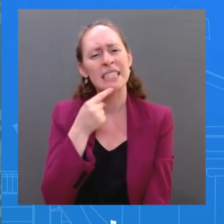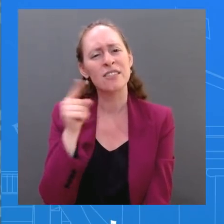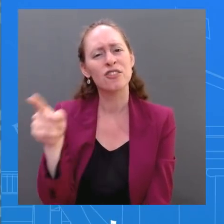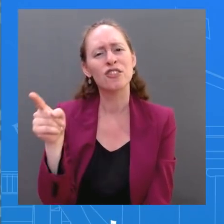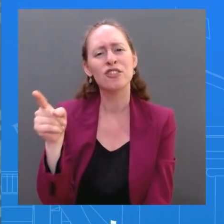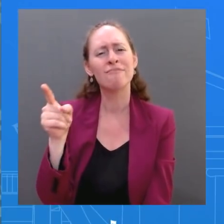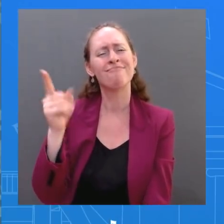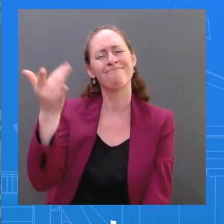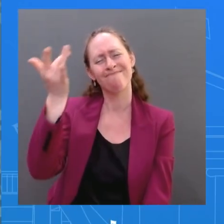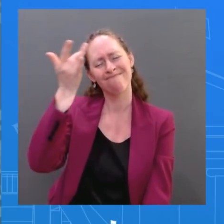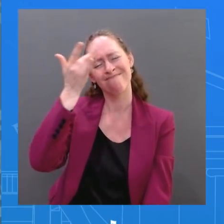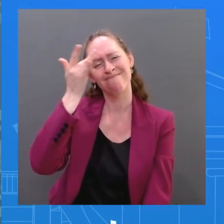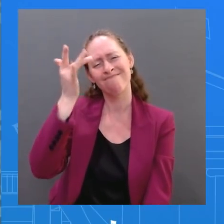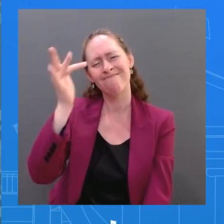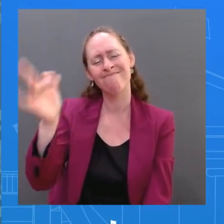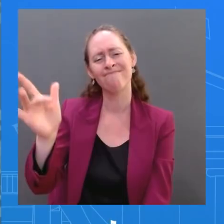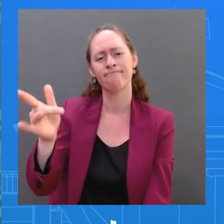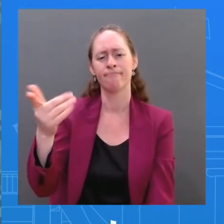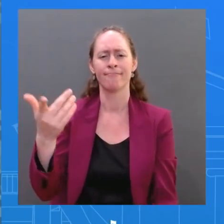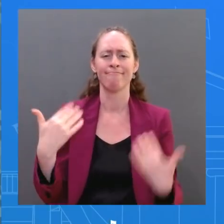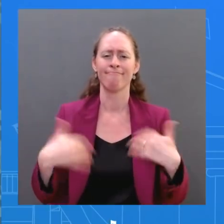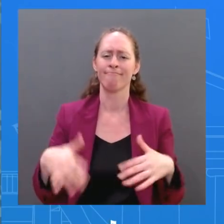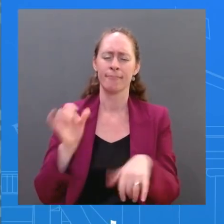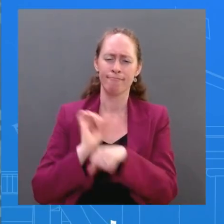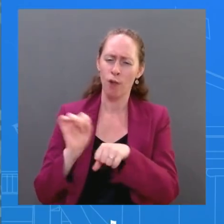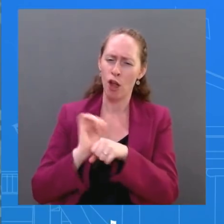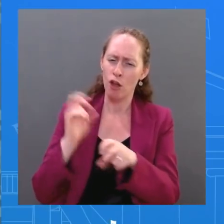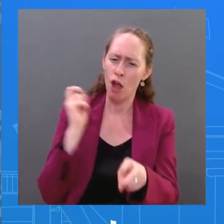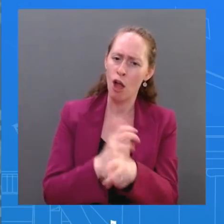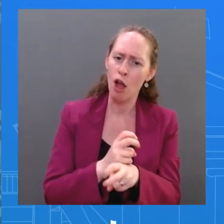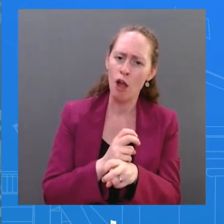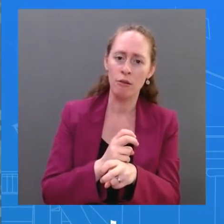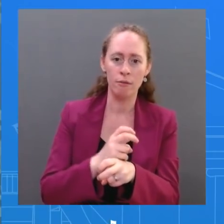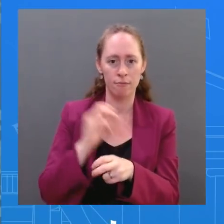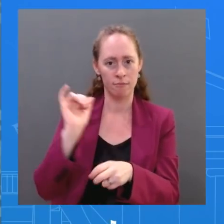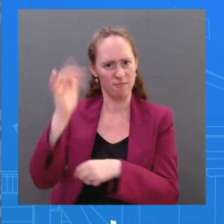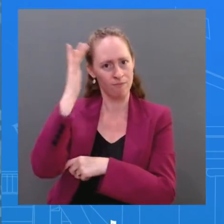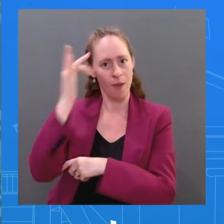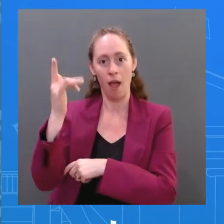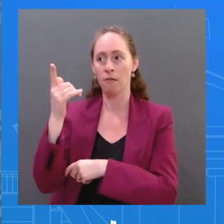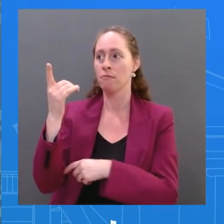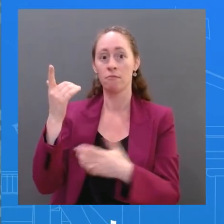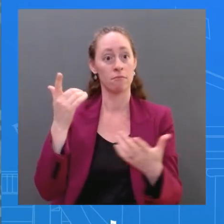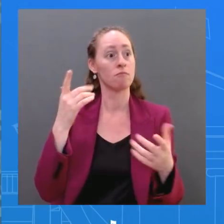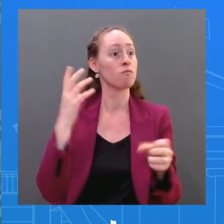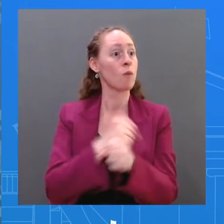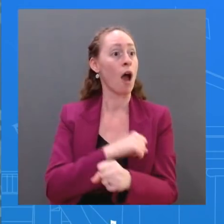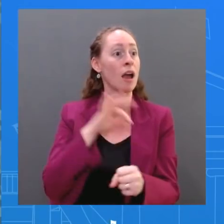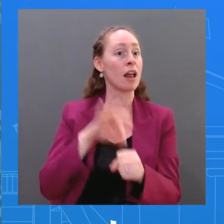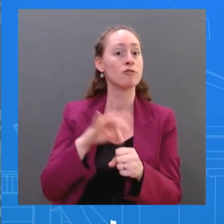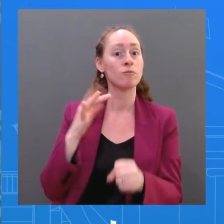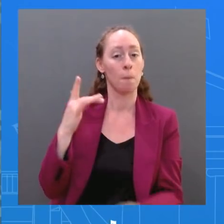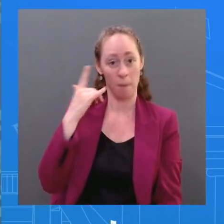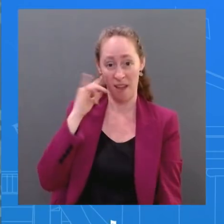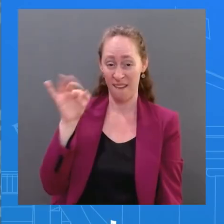and has helped us accomplish so much since we've been here. And like I said, on a personal note, she's a good friend and a colleague,